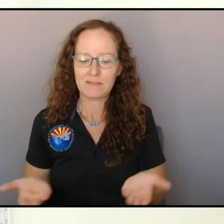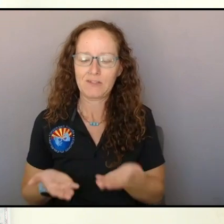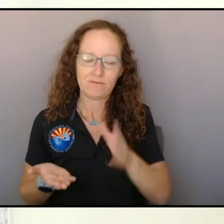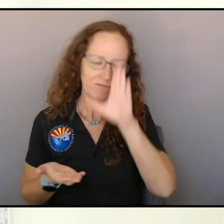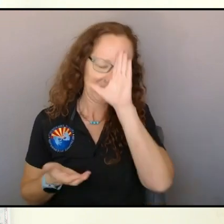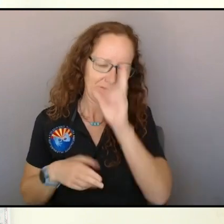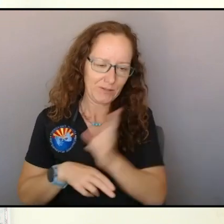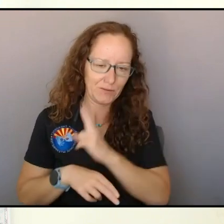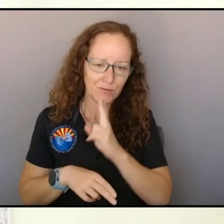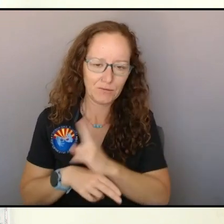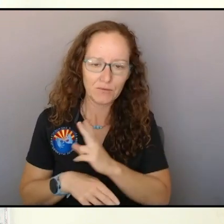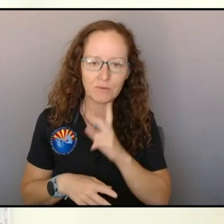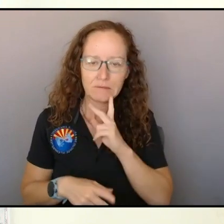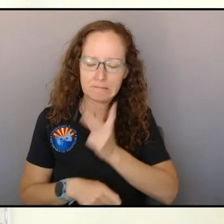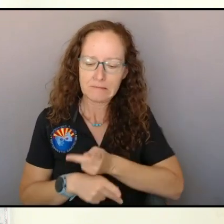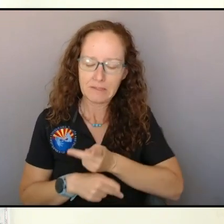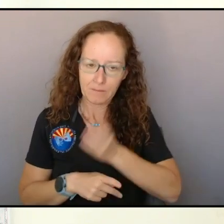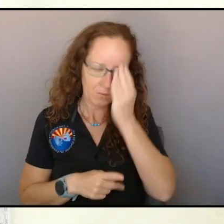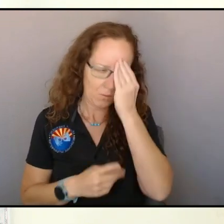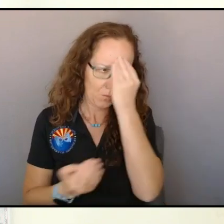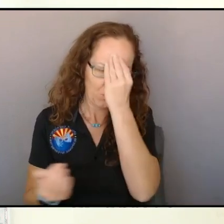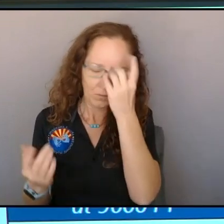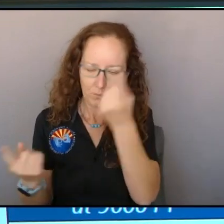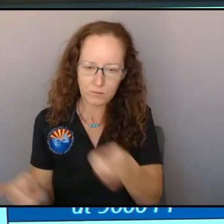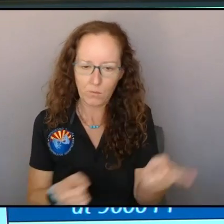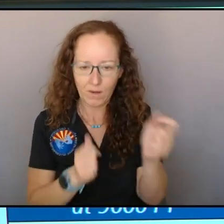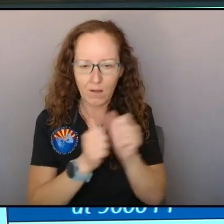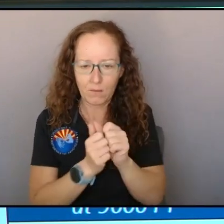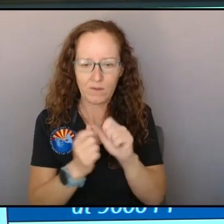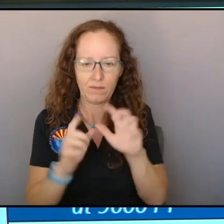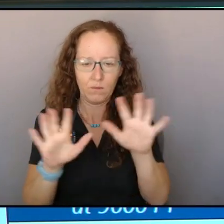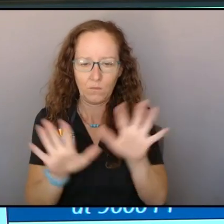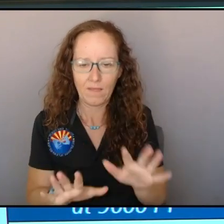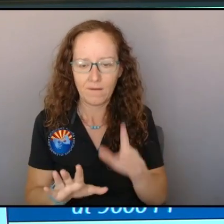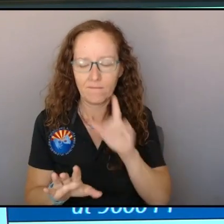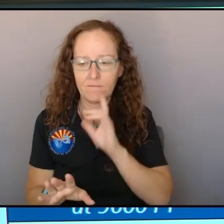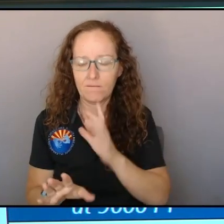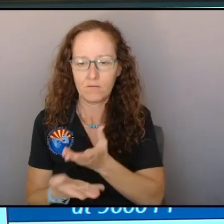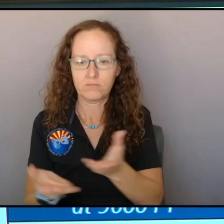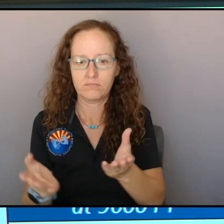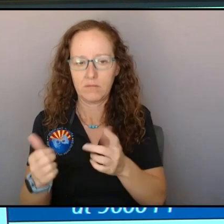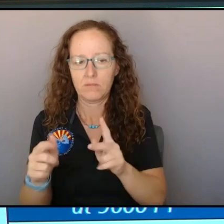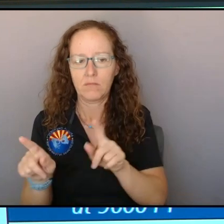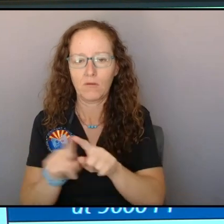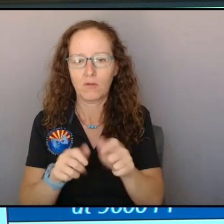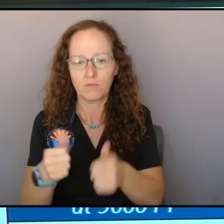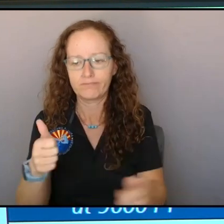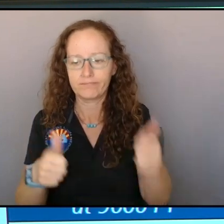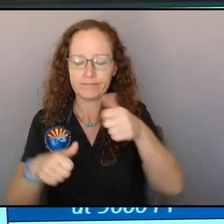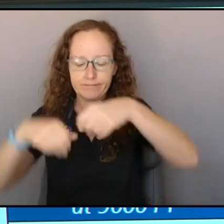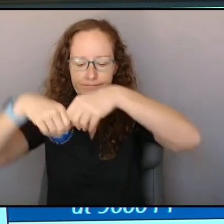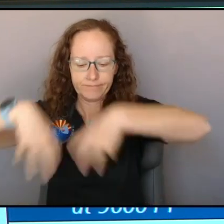weather situational awareness for all the firefighters and the overhead team. We go Wednesday, today, all the way through next